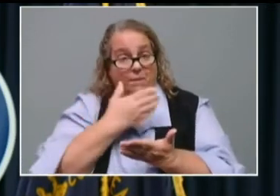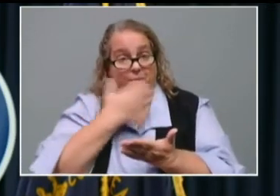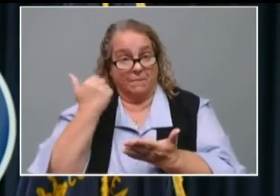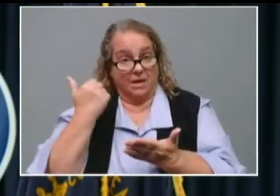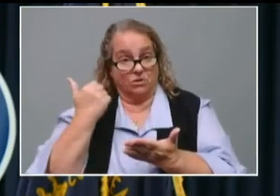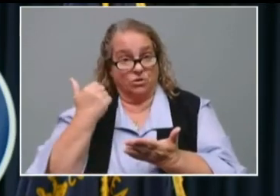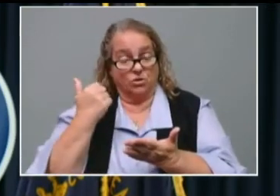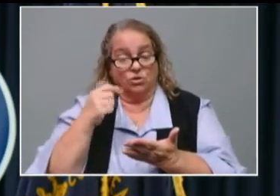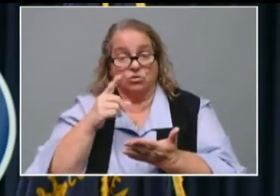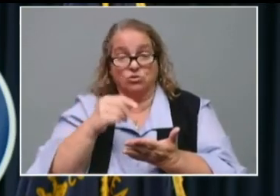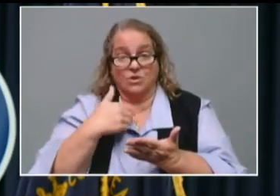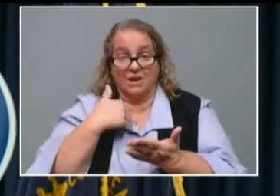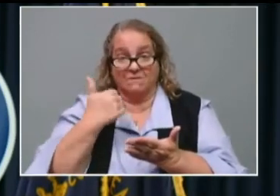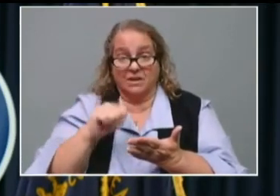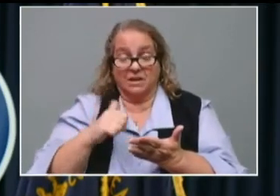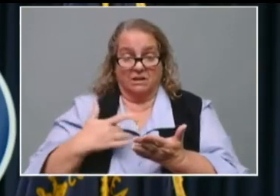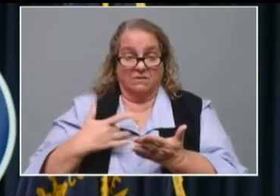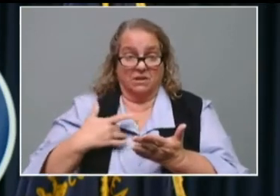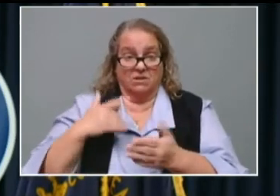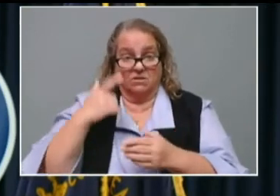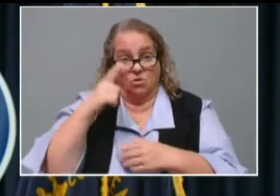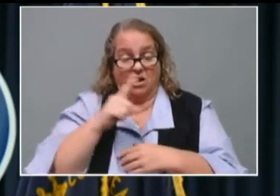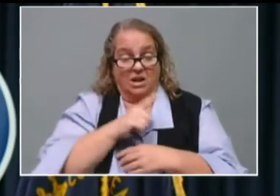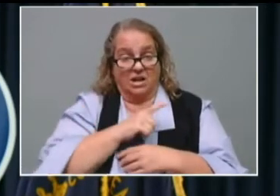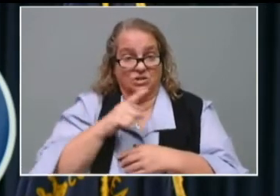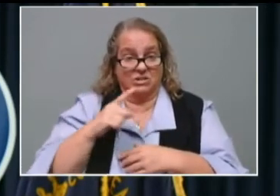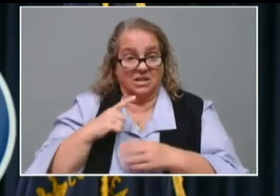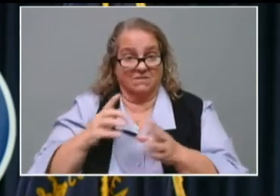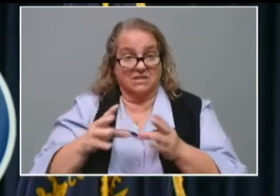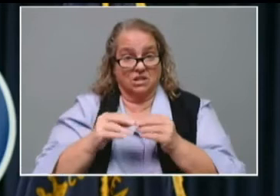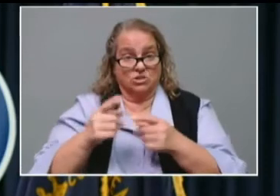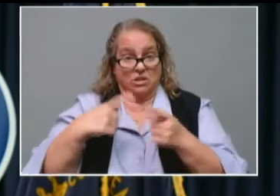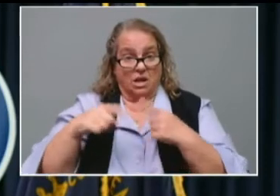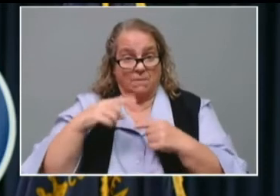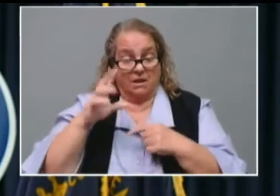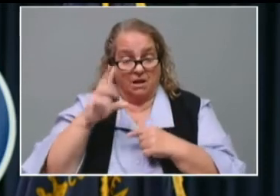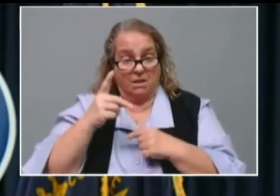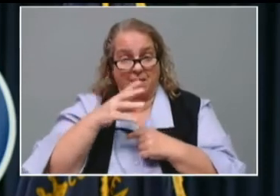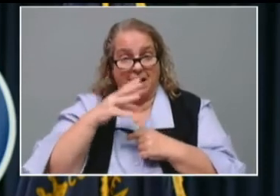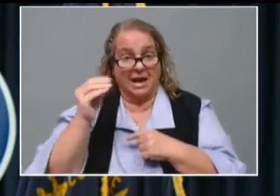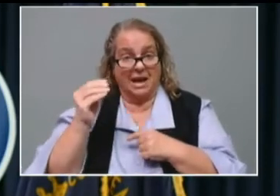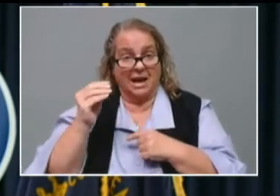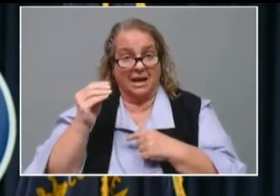thoughts for the legislative session coming up and 22 About money,